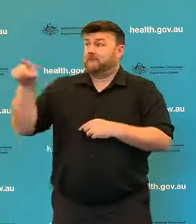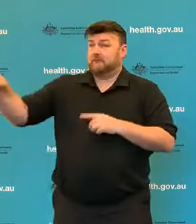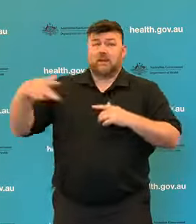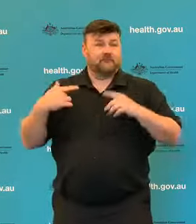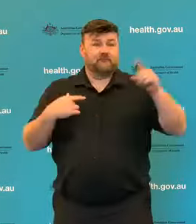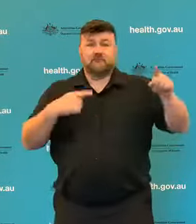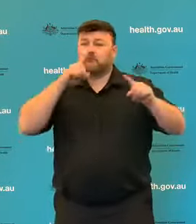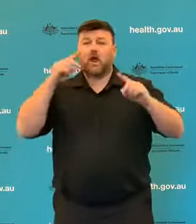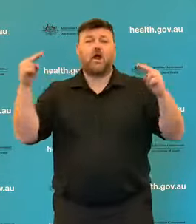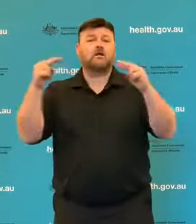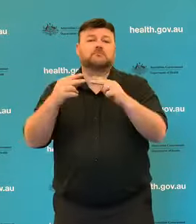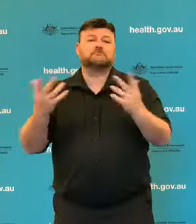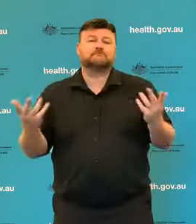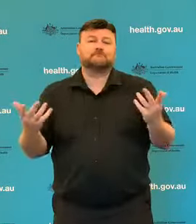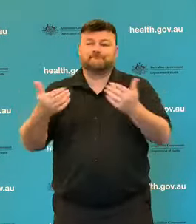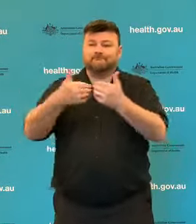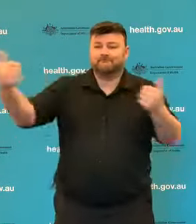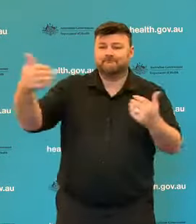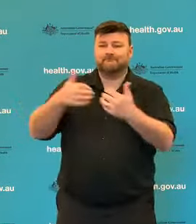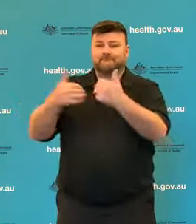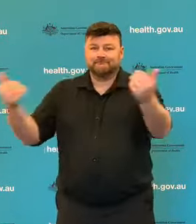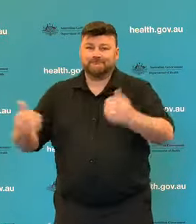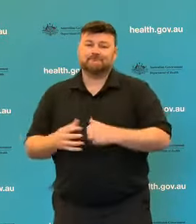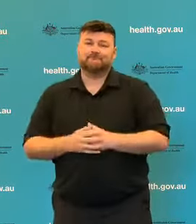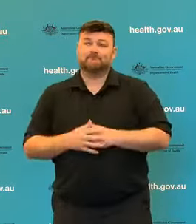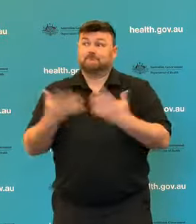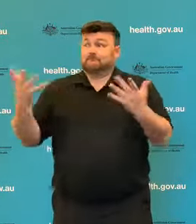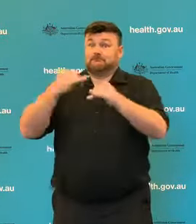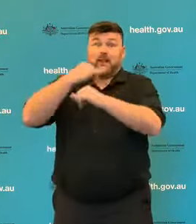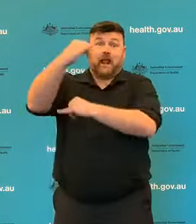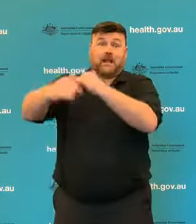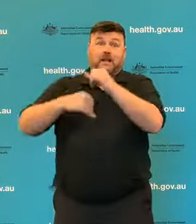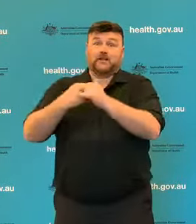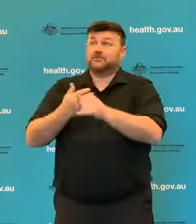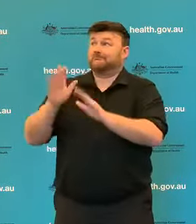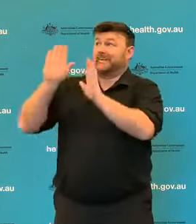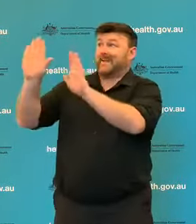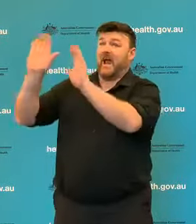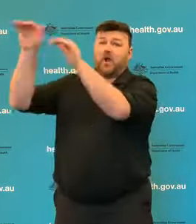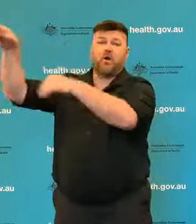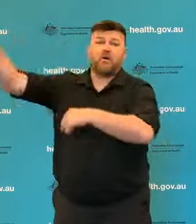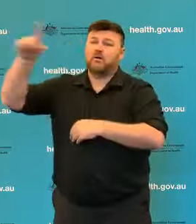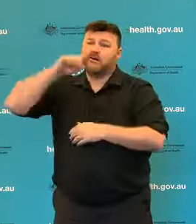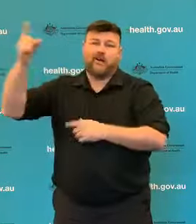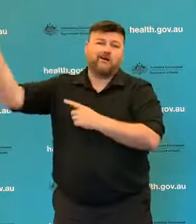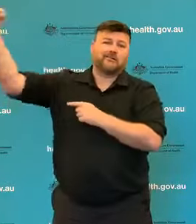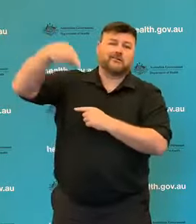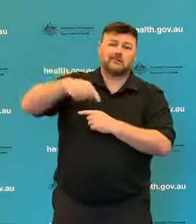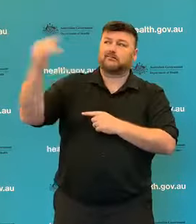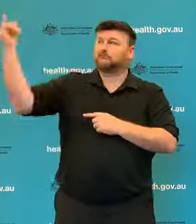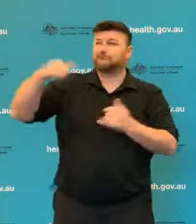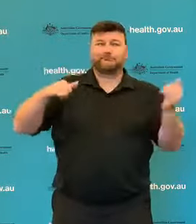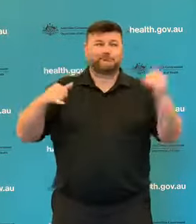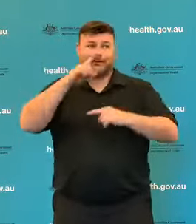and many families are separated by the international border restrictions, with loved ones in other parts of the world.